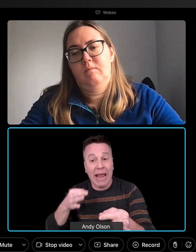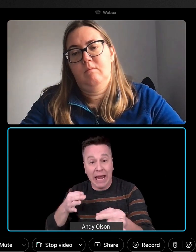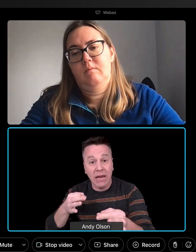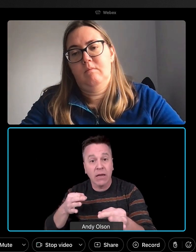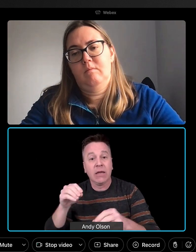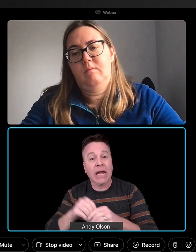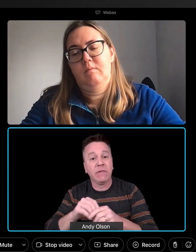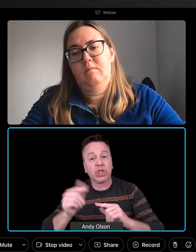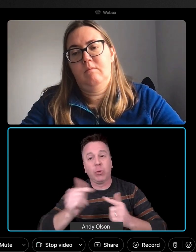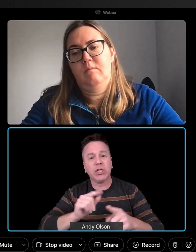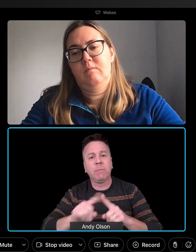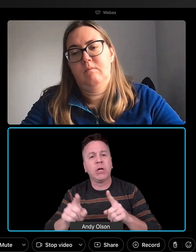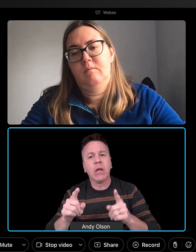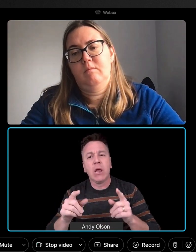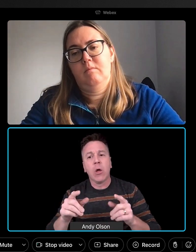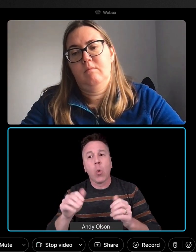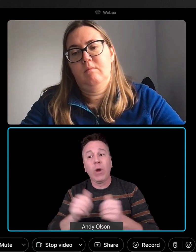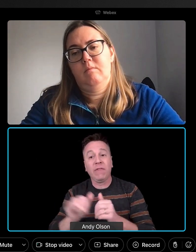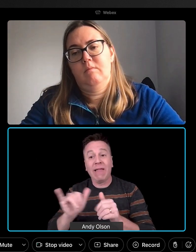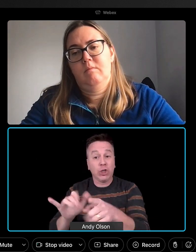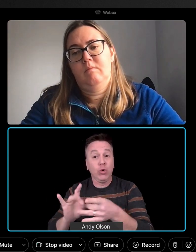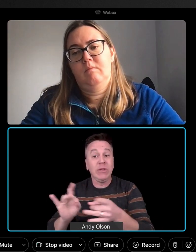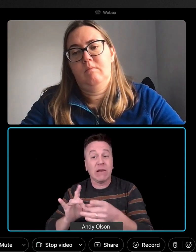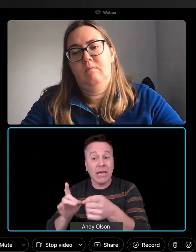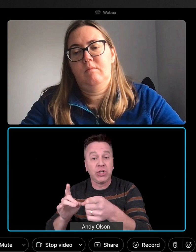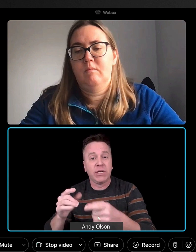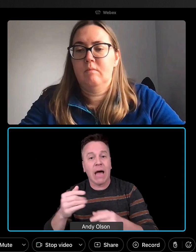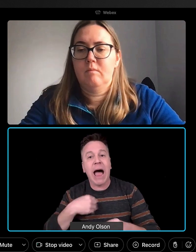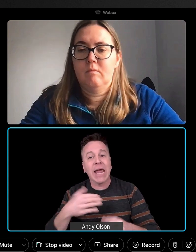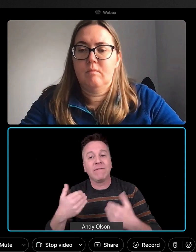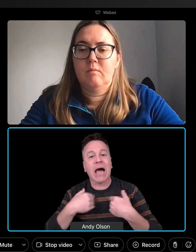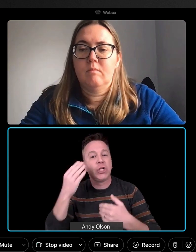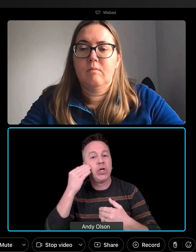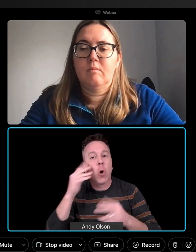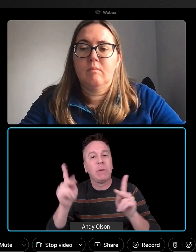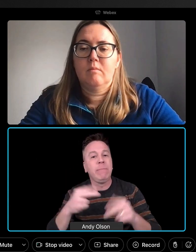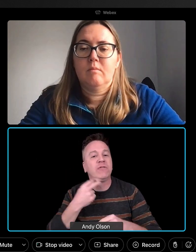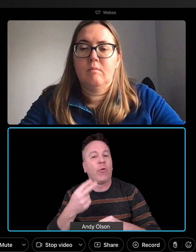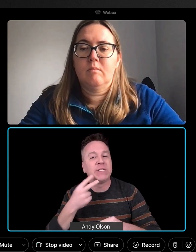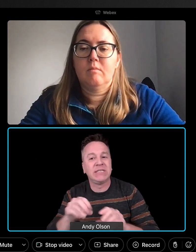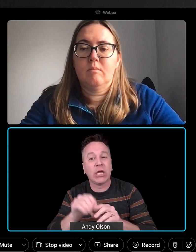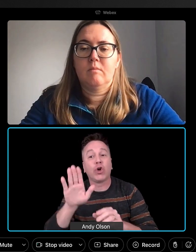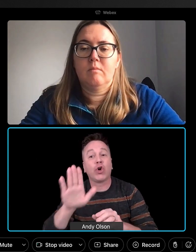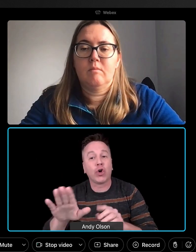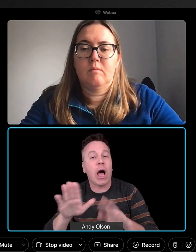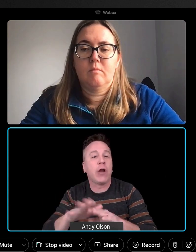delay in the switch, but like Julie mentioned, I have gotten to know people's voices in her team.